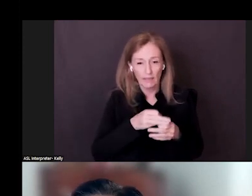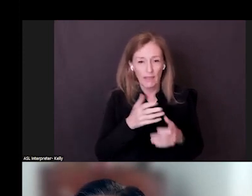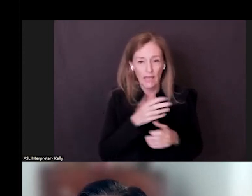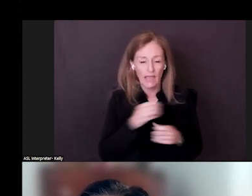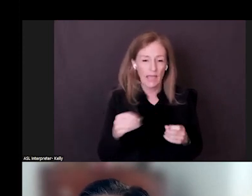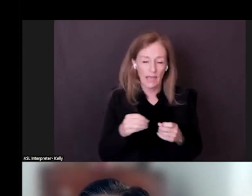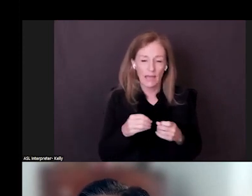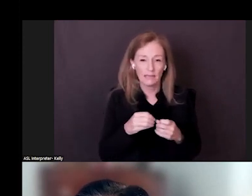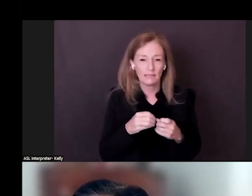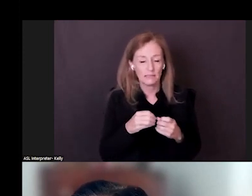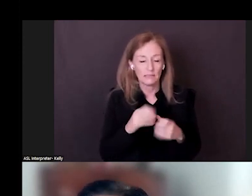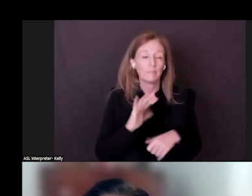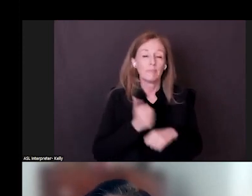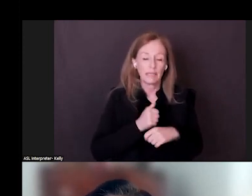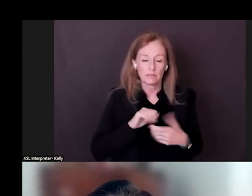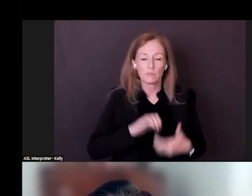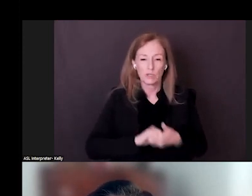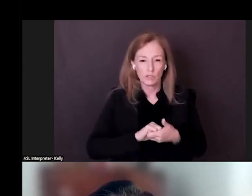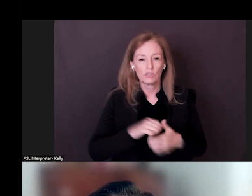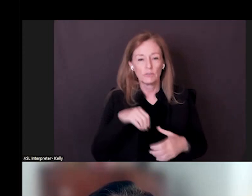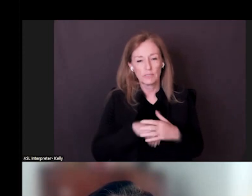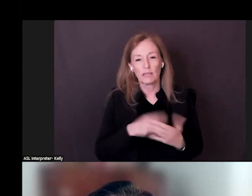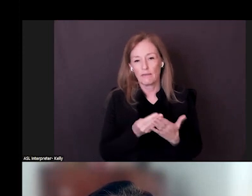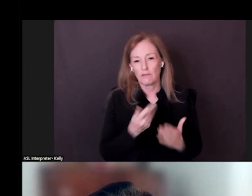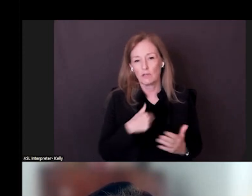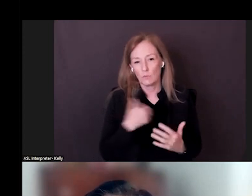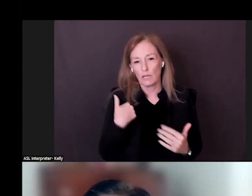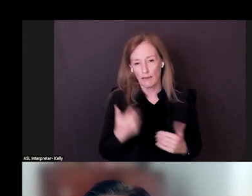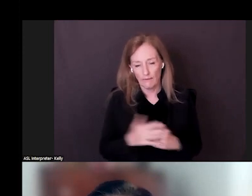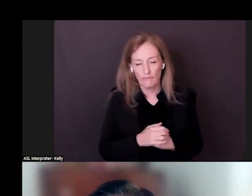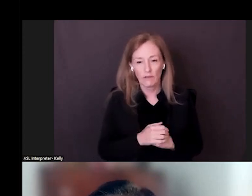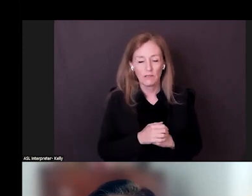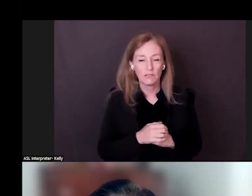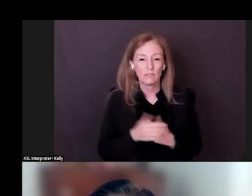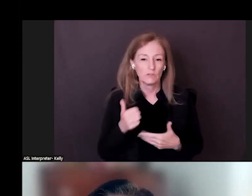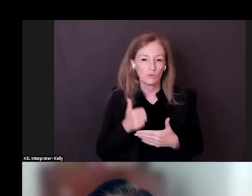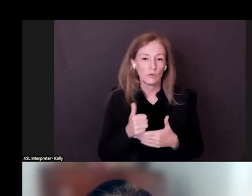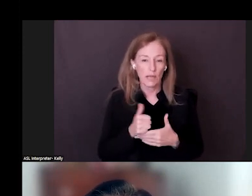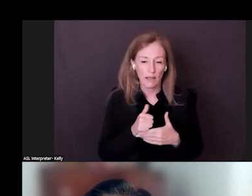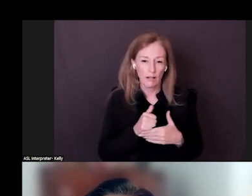FAITH-BASED PARTNERSHIPS IN THE FUNDING THAT WE HAVE TO HELP BRIDGE THEM INTO THE